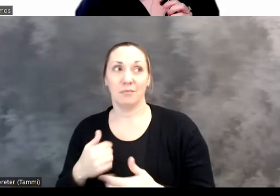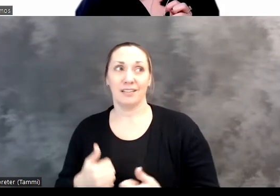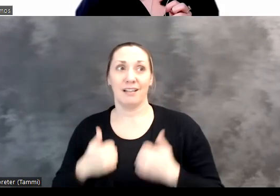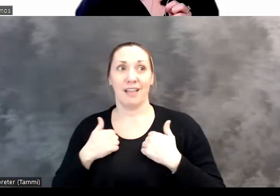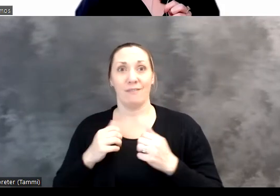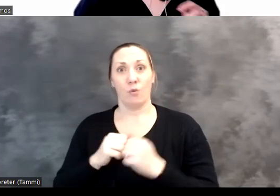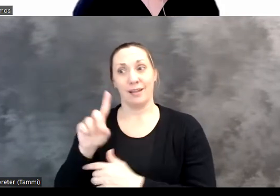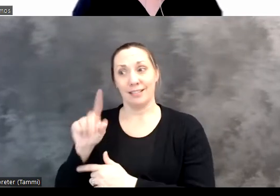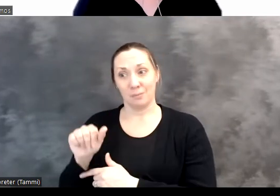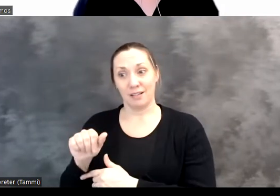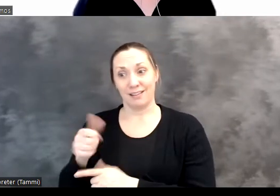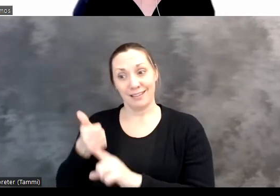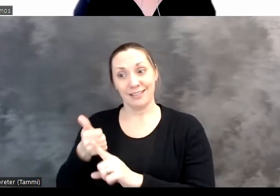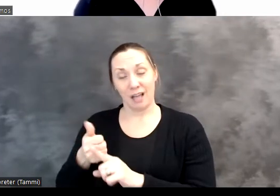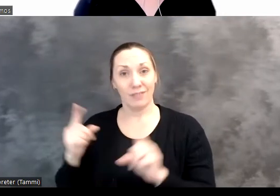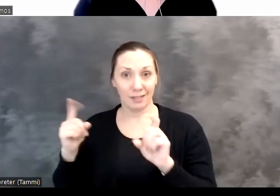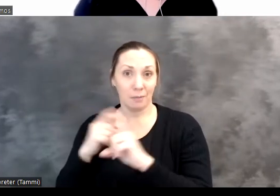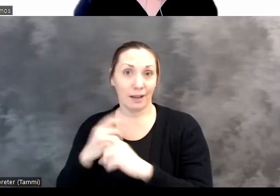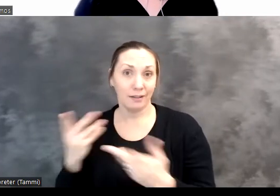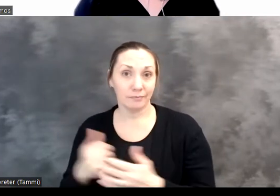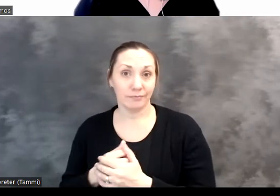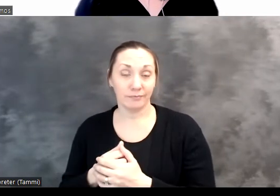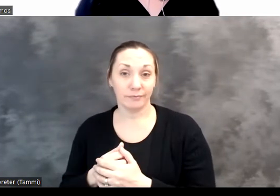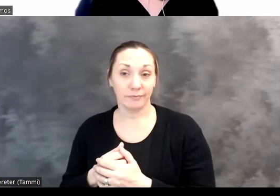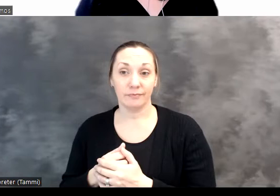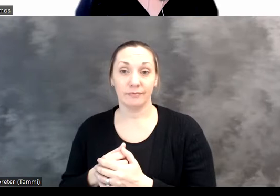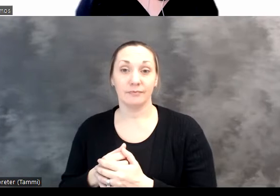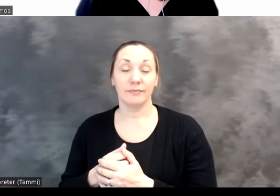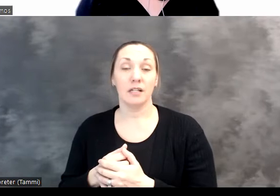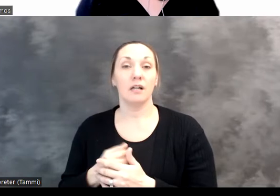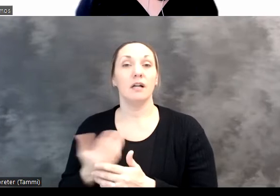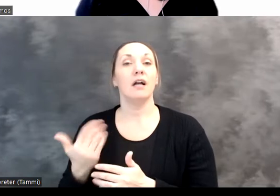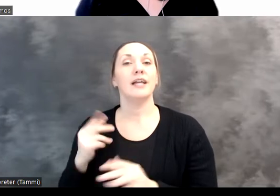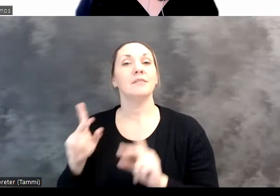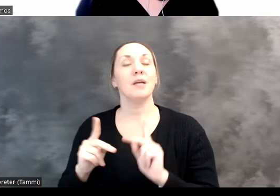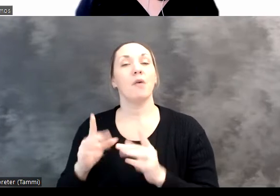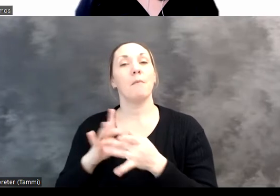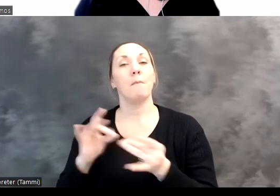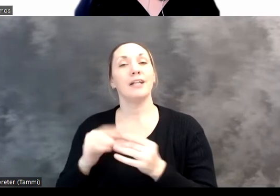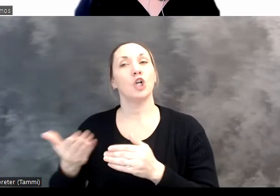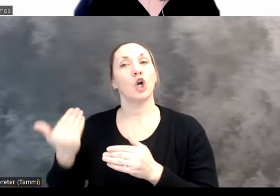Complexity is a future of the bug